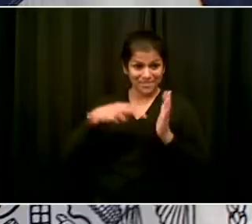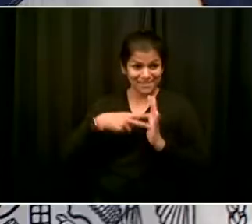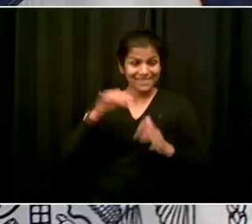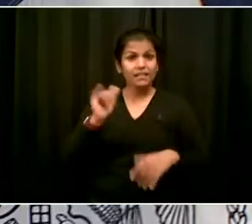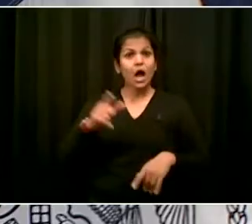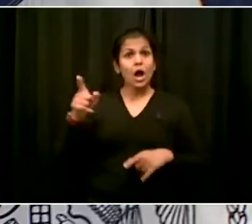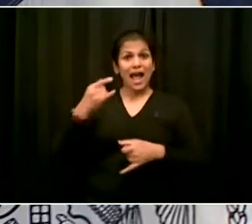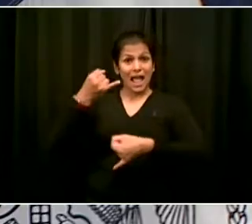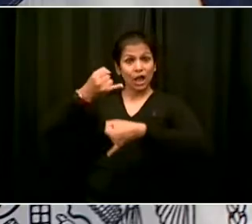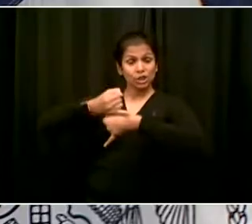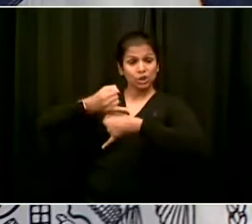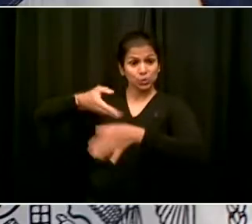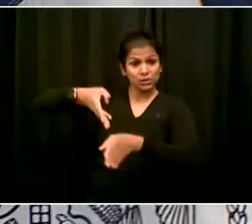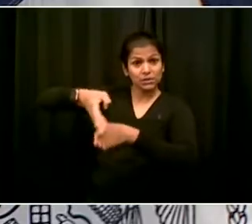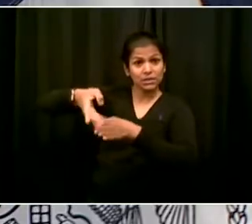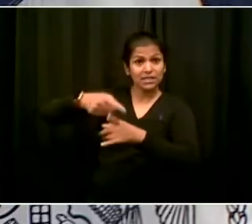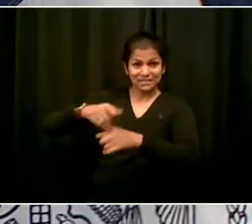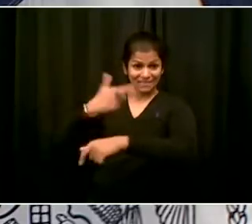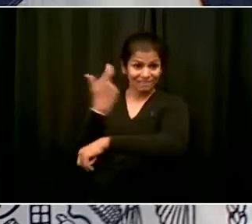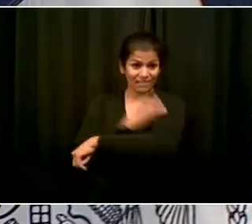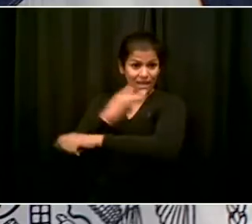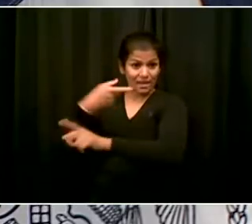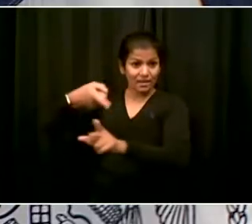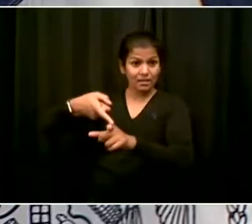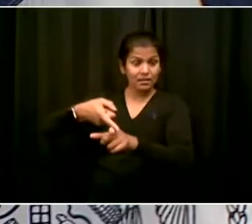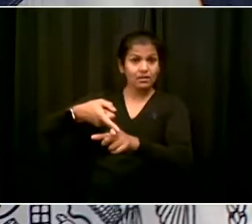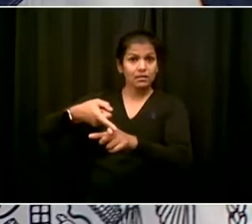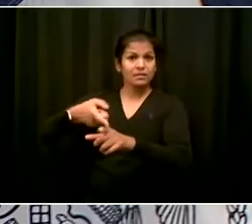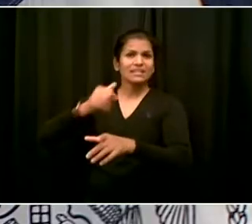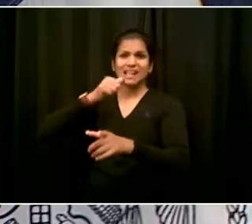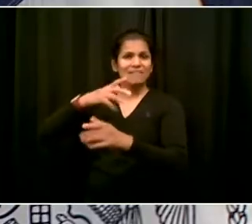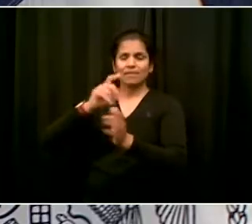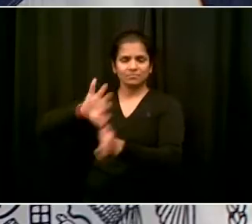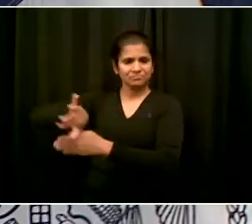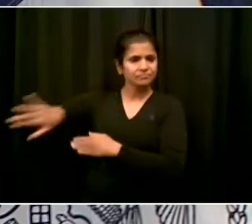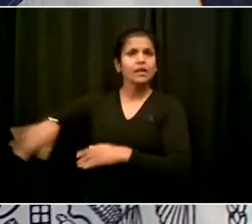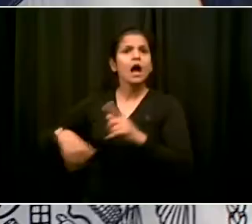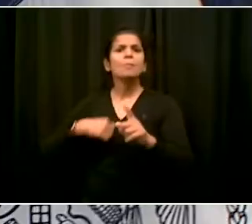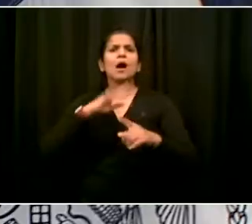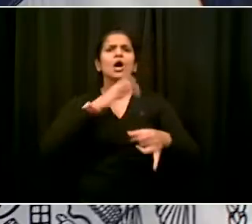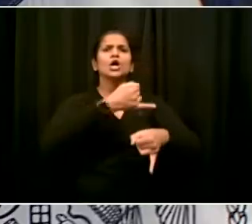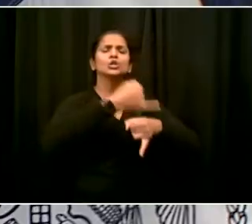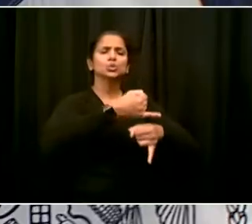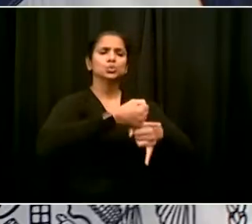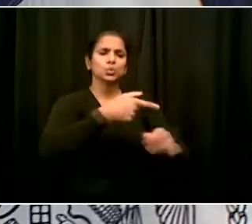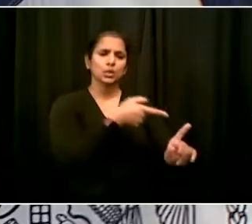CENTRAL TO THE FUTURE OF THE CITY. AND IT IS NOT GOING TO